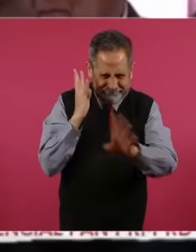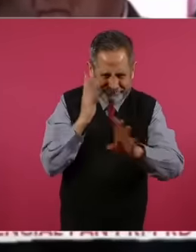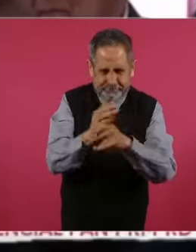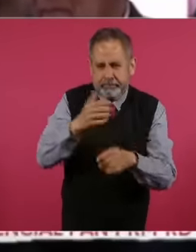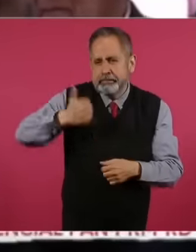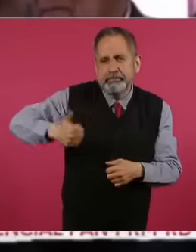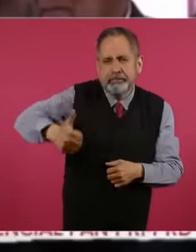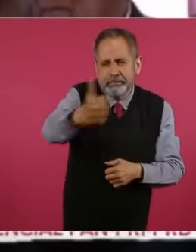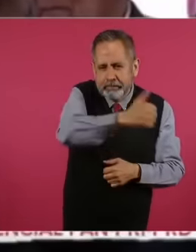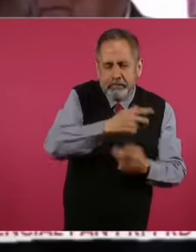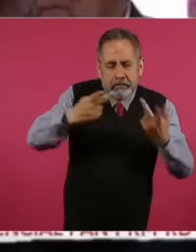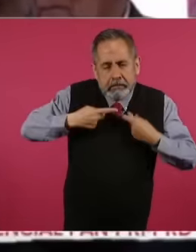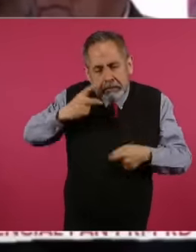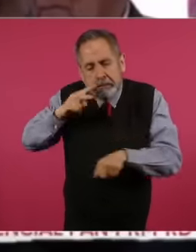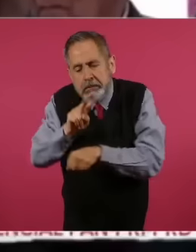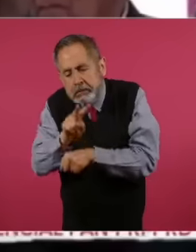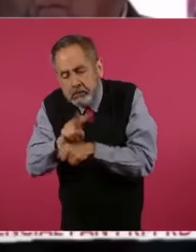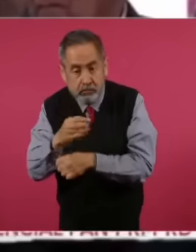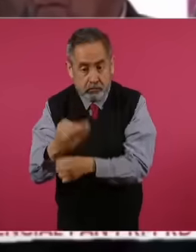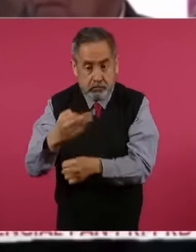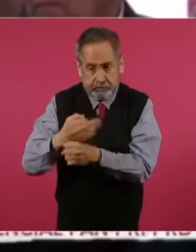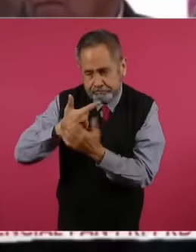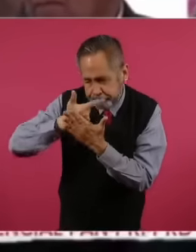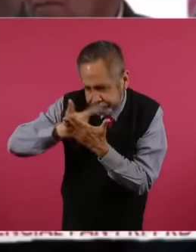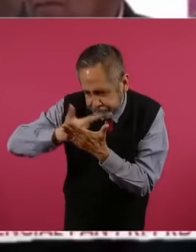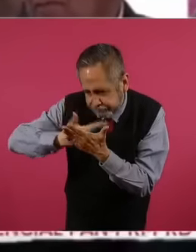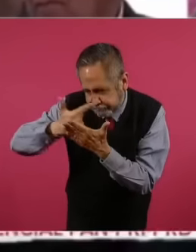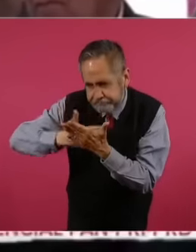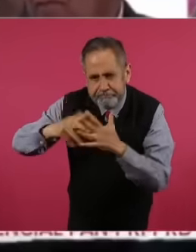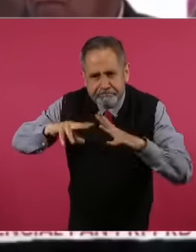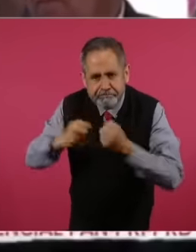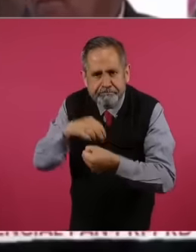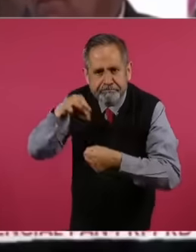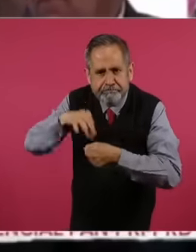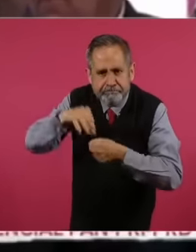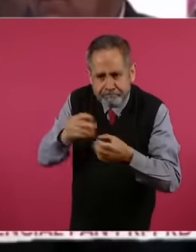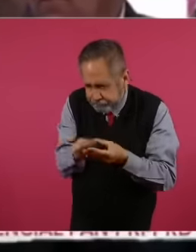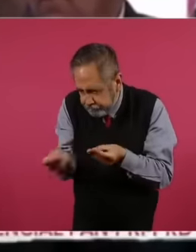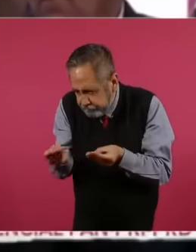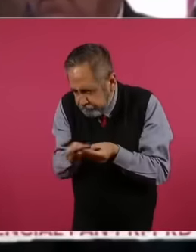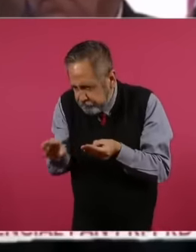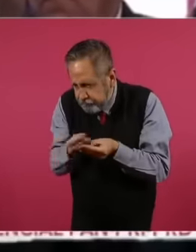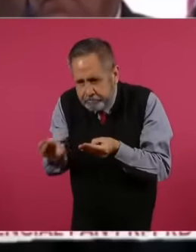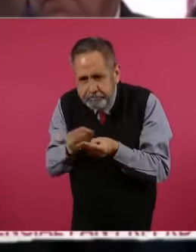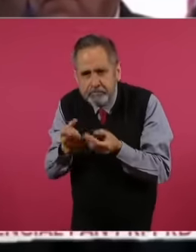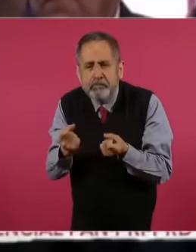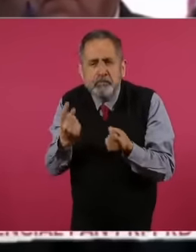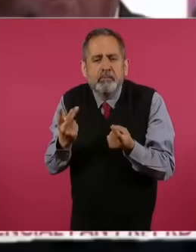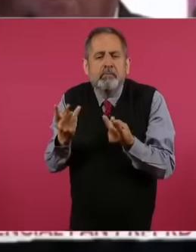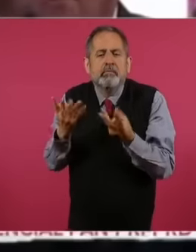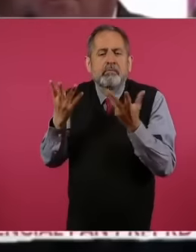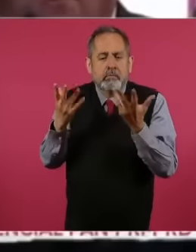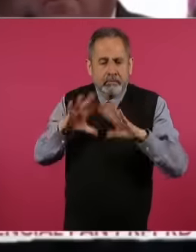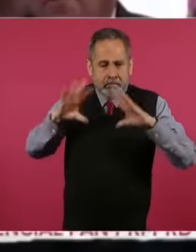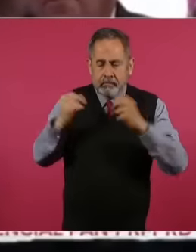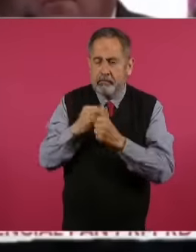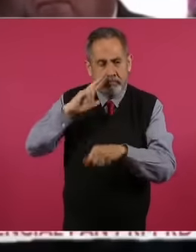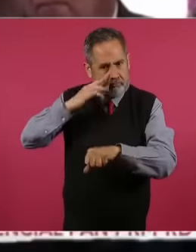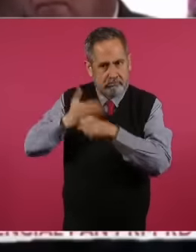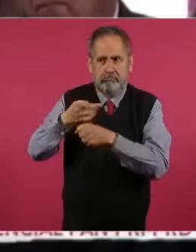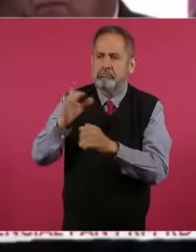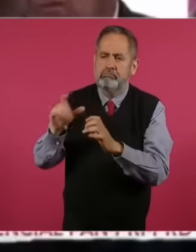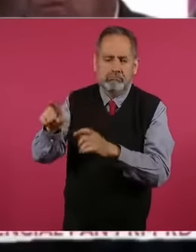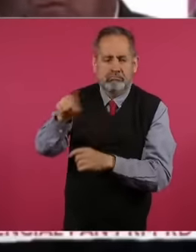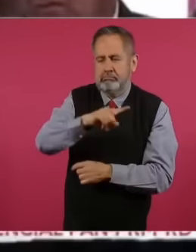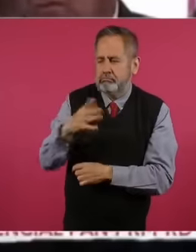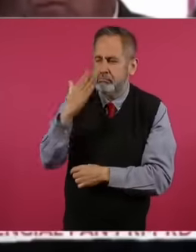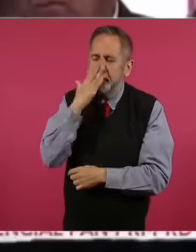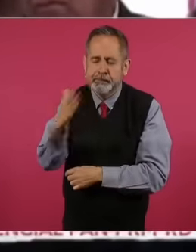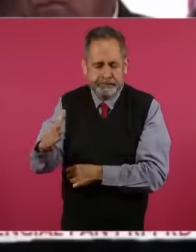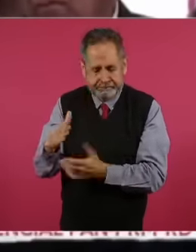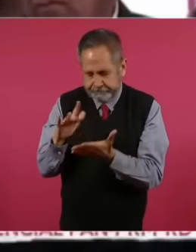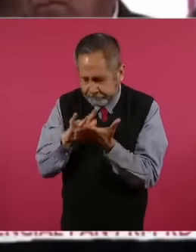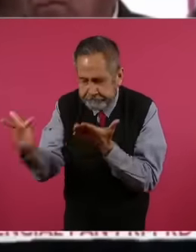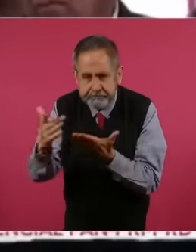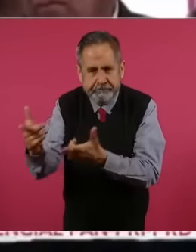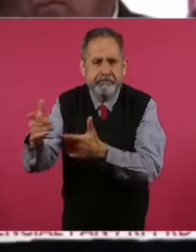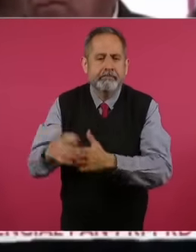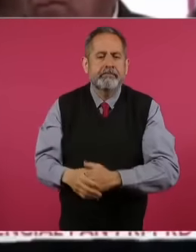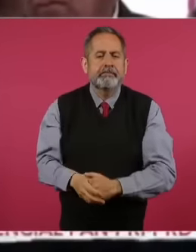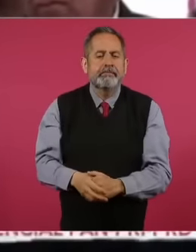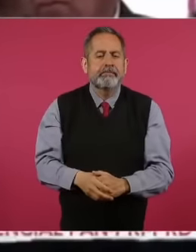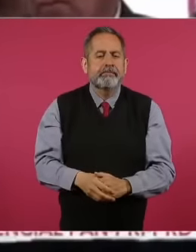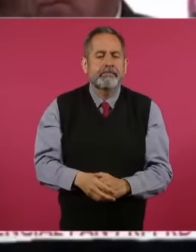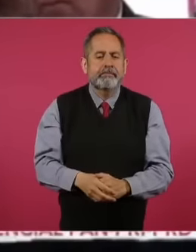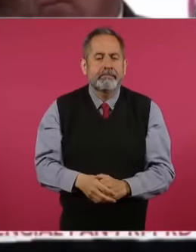who are counting each vote at this moment with great responsibility and care, I ask you